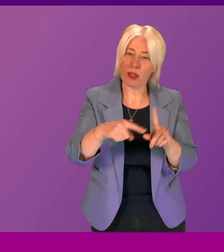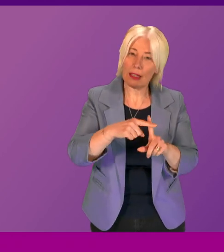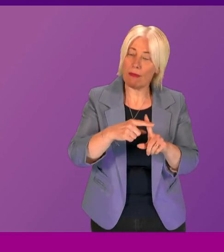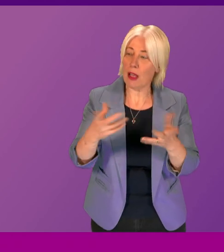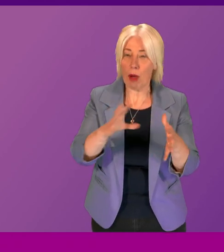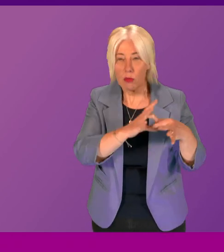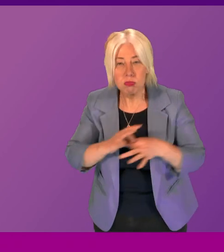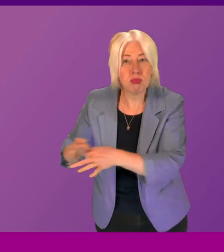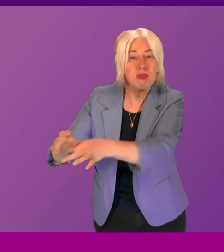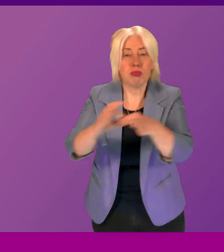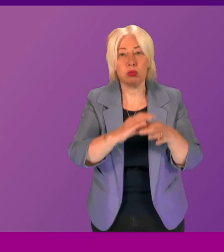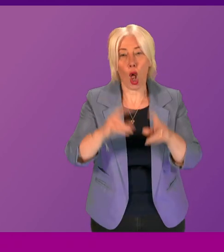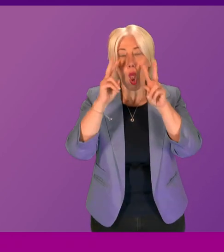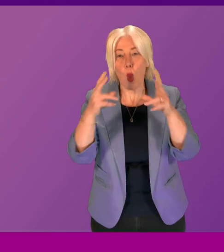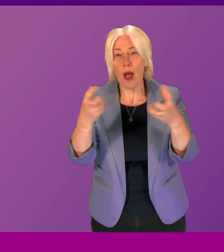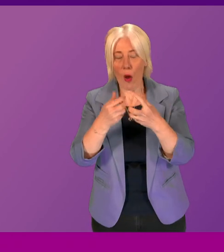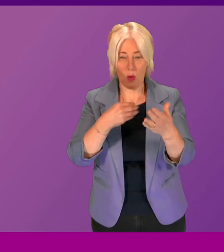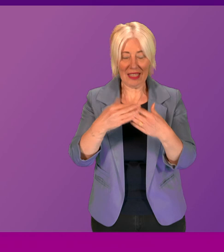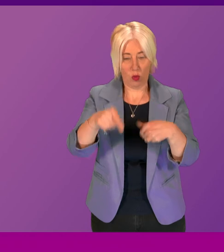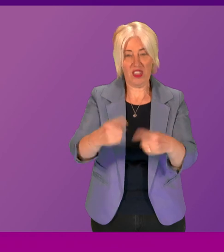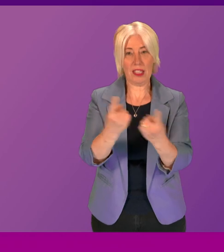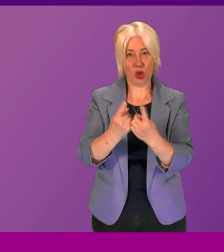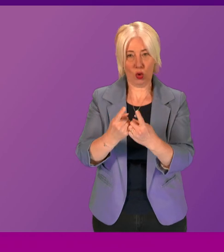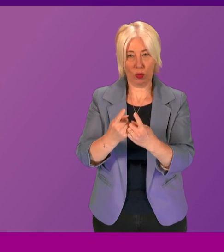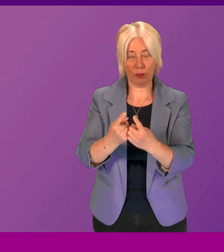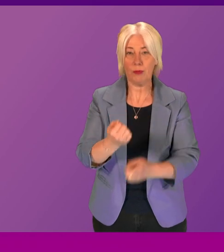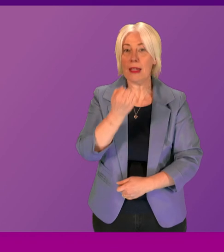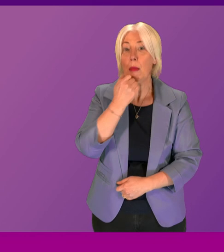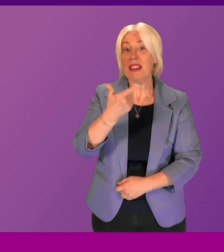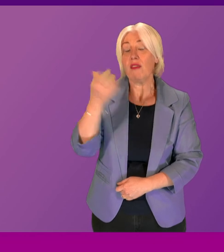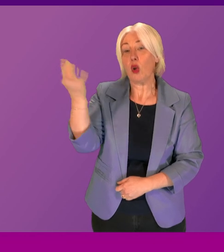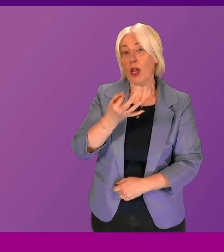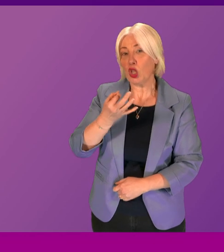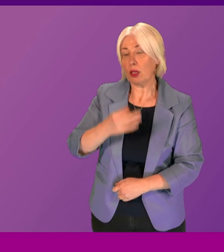as we work together to tackle gender-based violence.